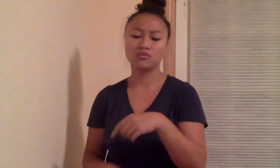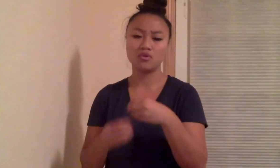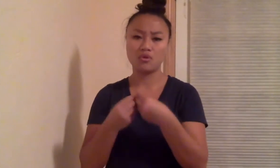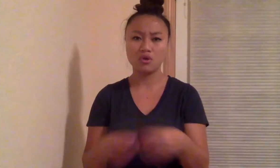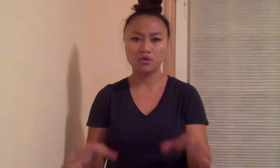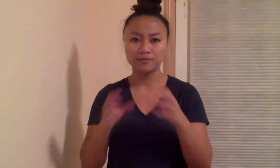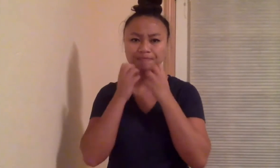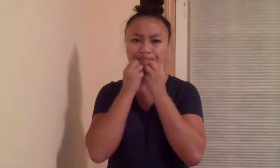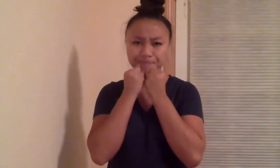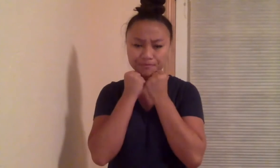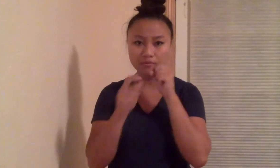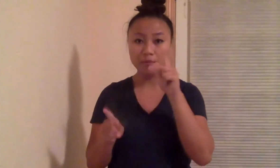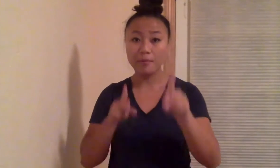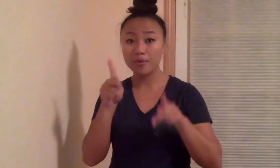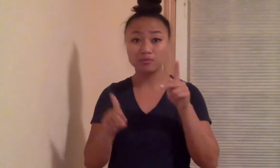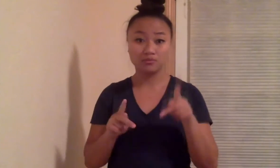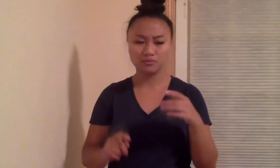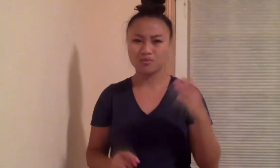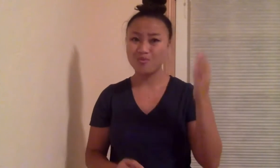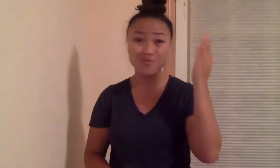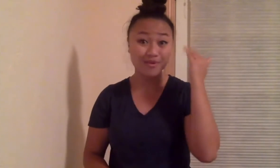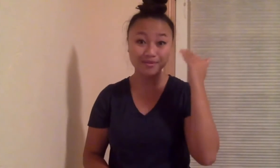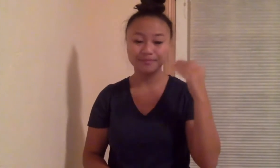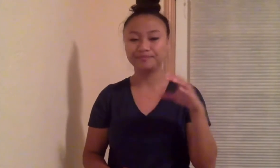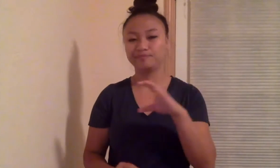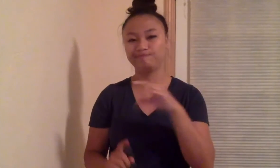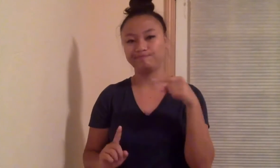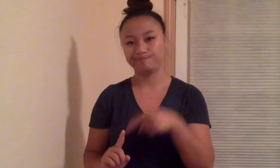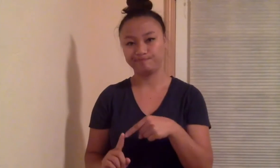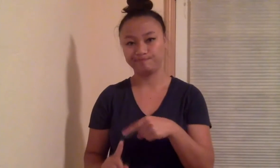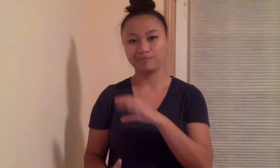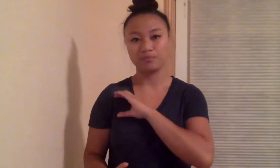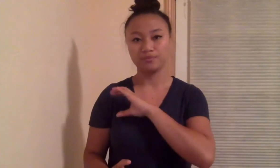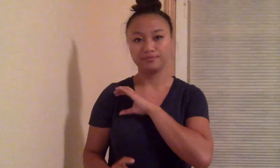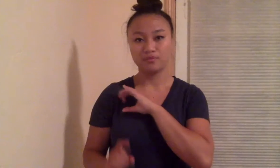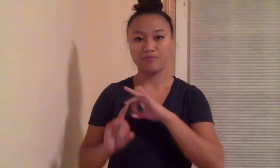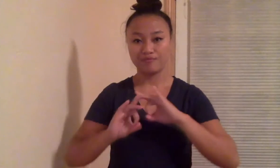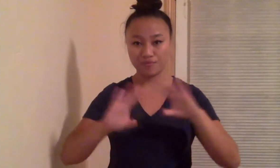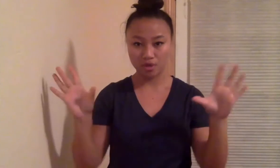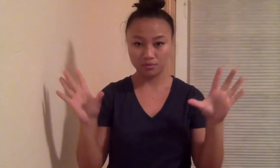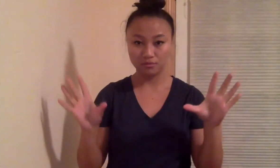who have lost their loved ones to police violence.